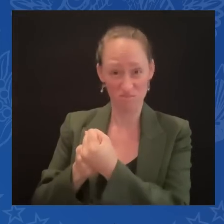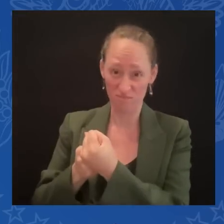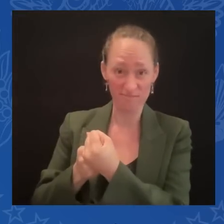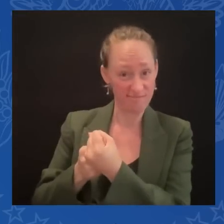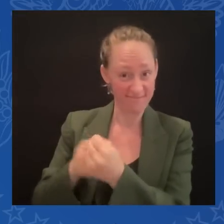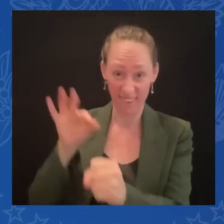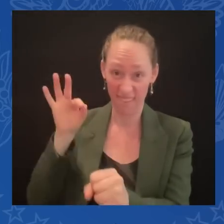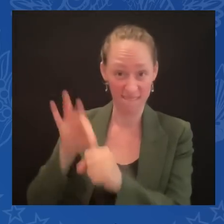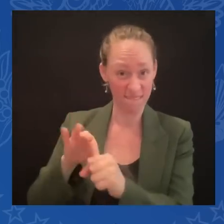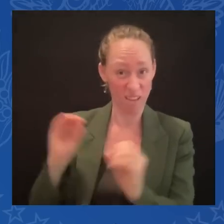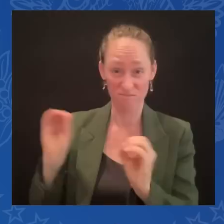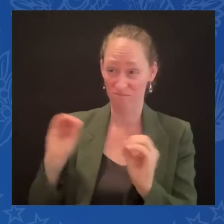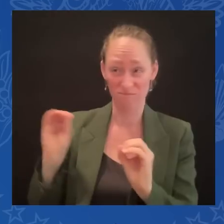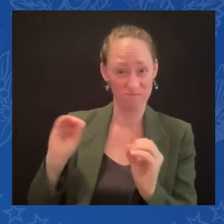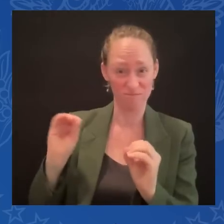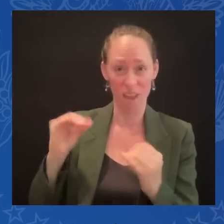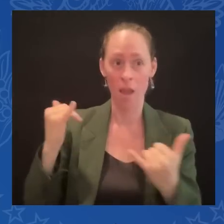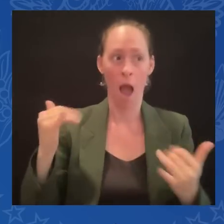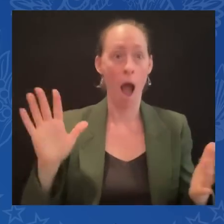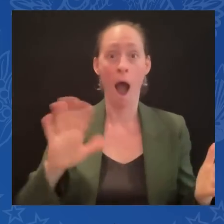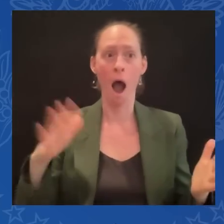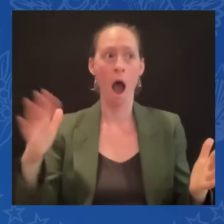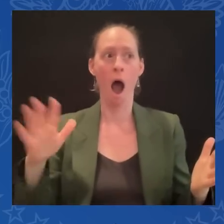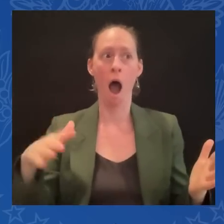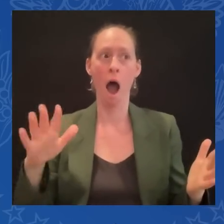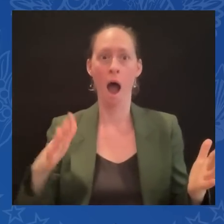I can understand why they want to take credit,